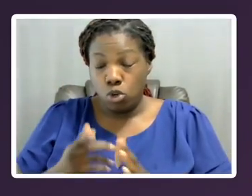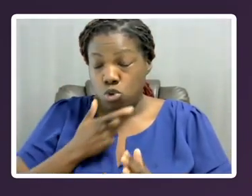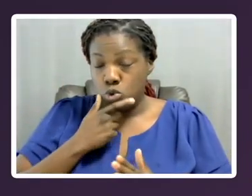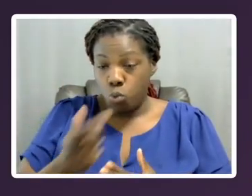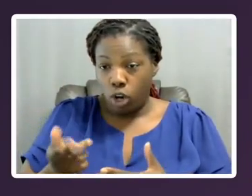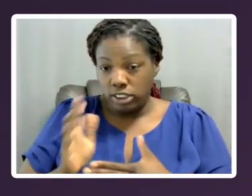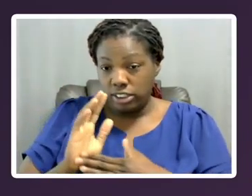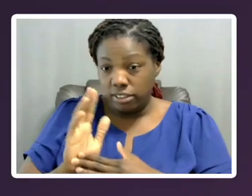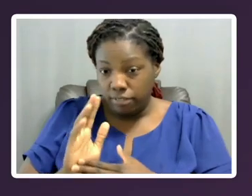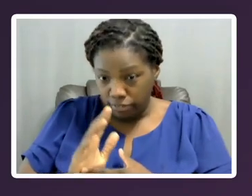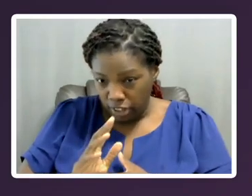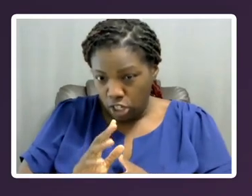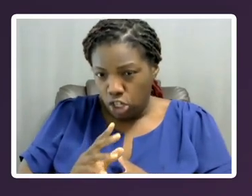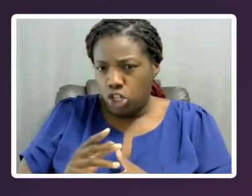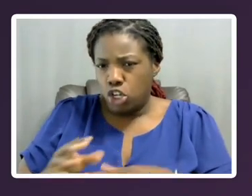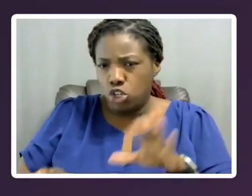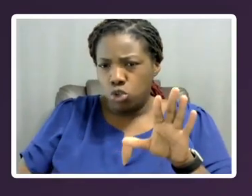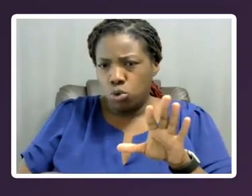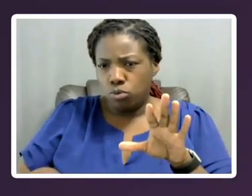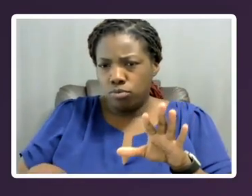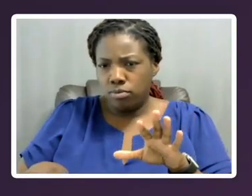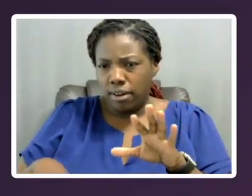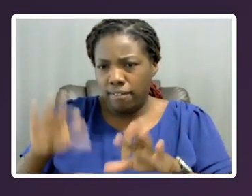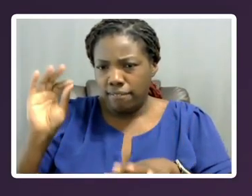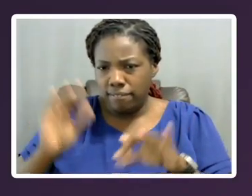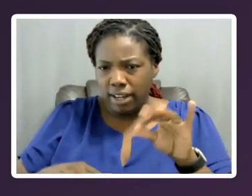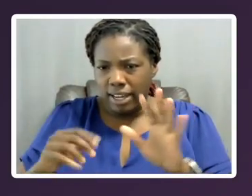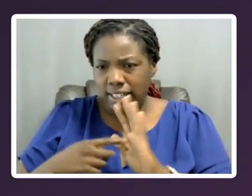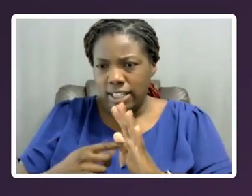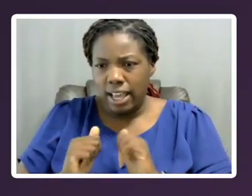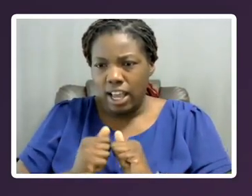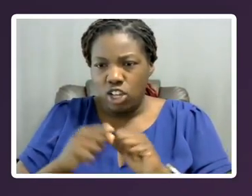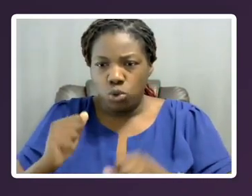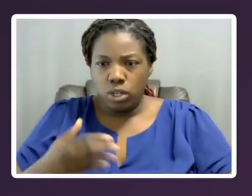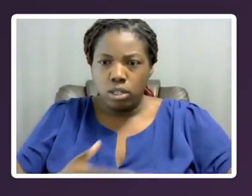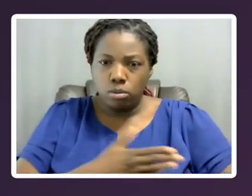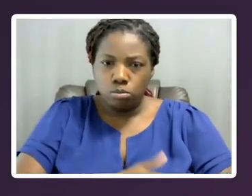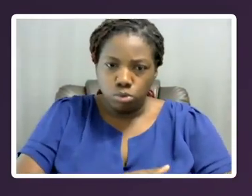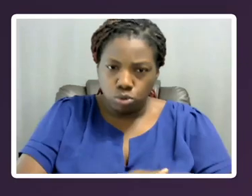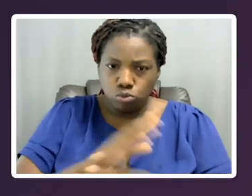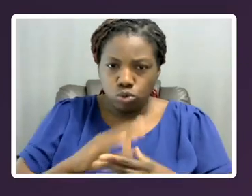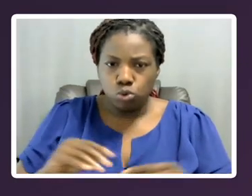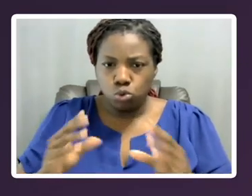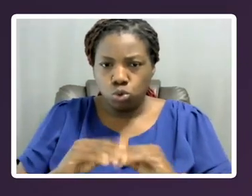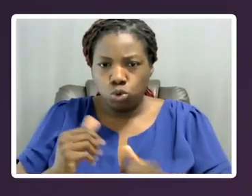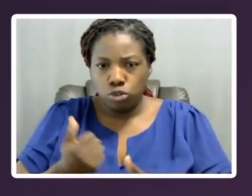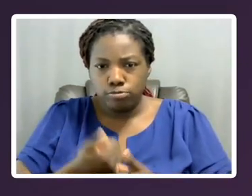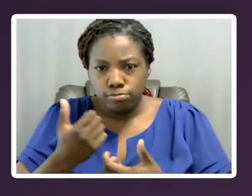Feel free to jot your ideas down or in the chat. We'd love to, you know, look back on how you've